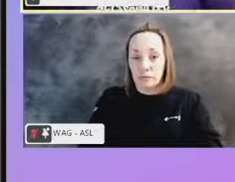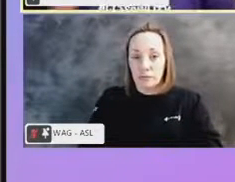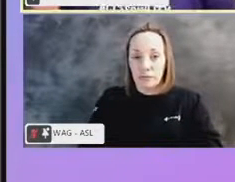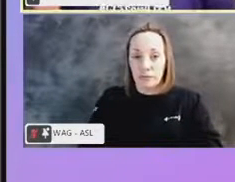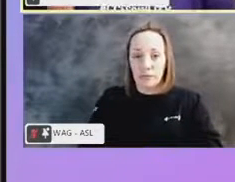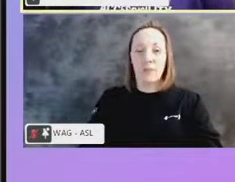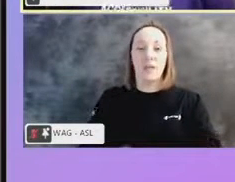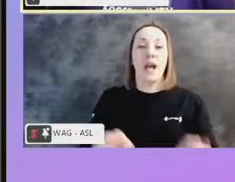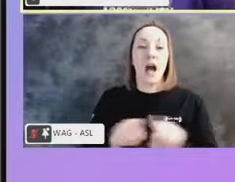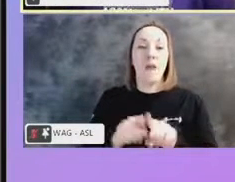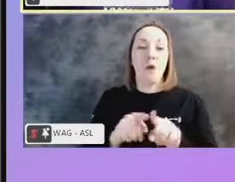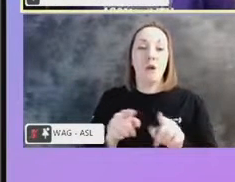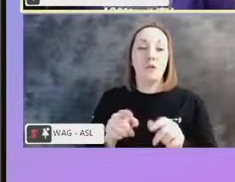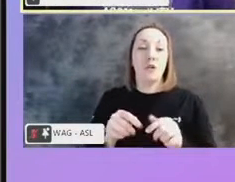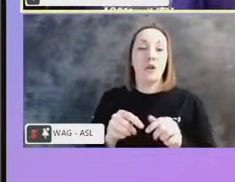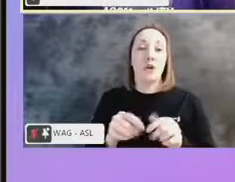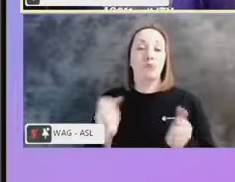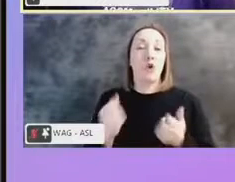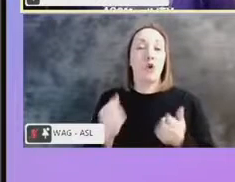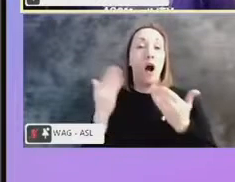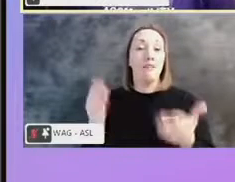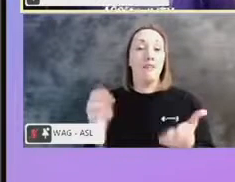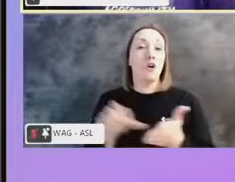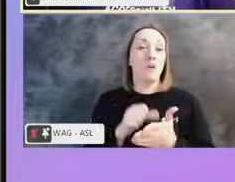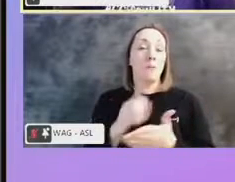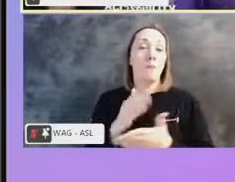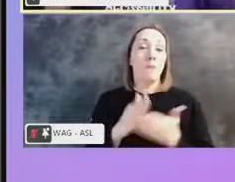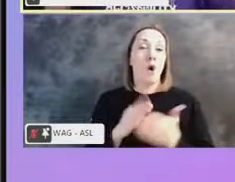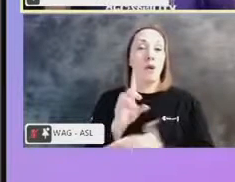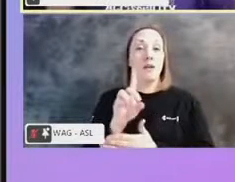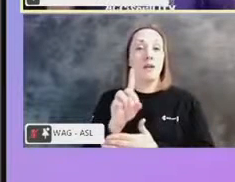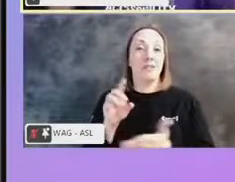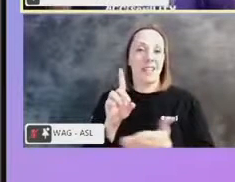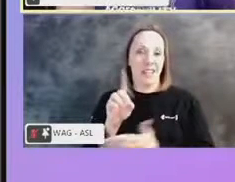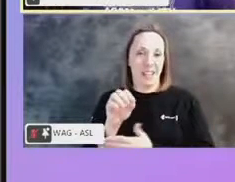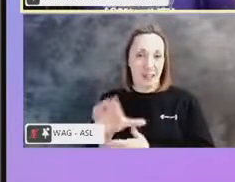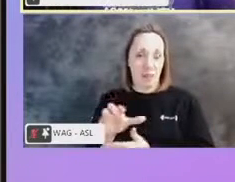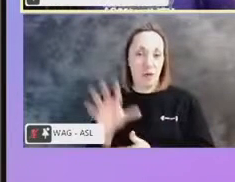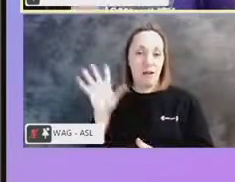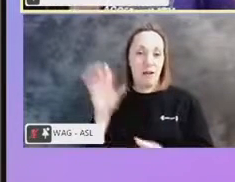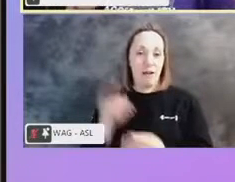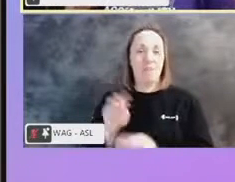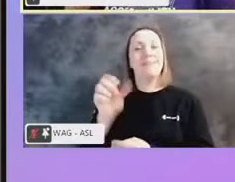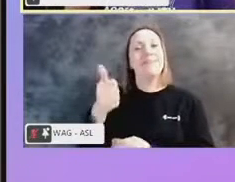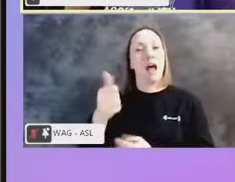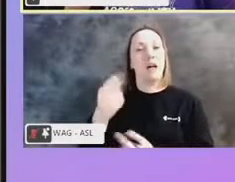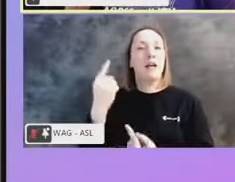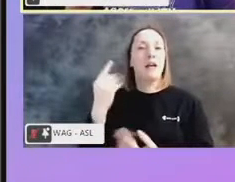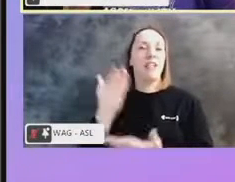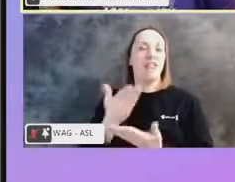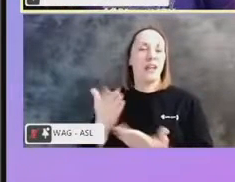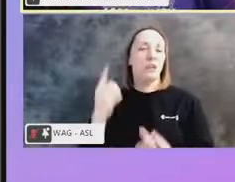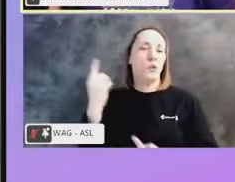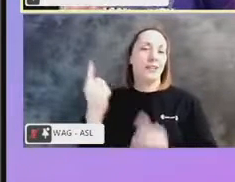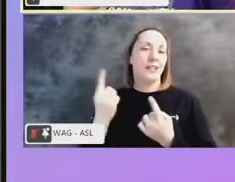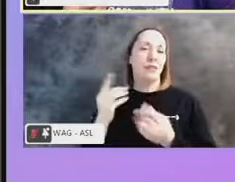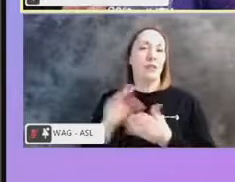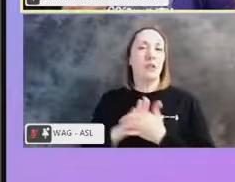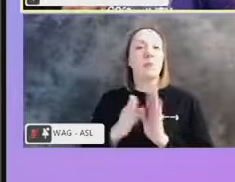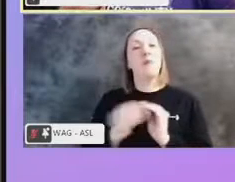these different things. On top of these dues and don'ts, I'm also offering you another page, another part of the